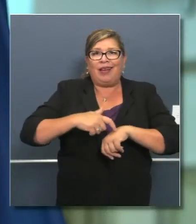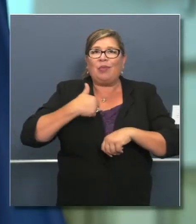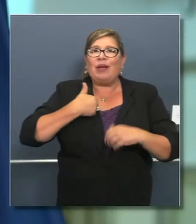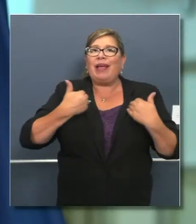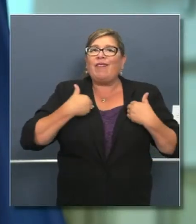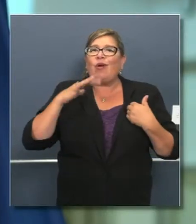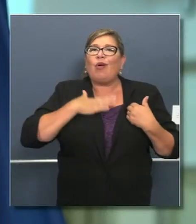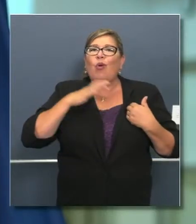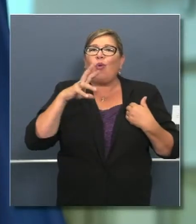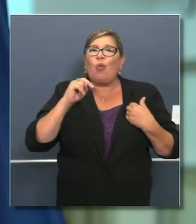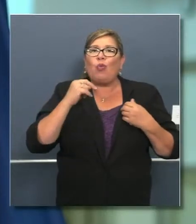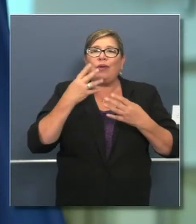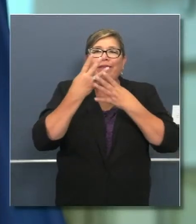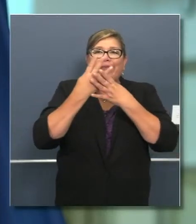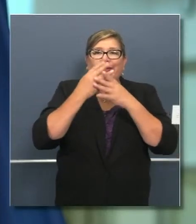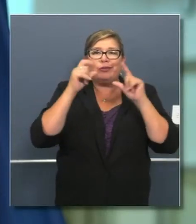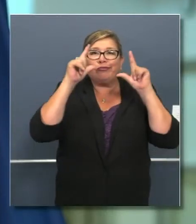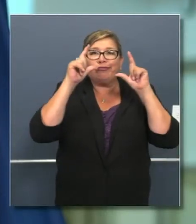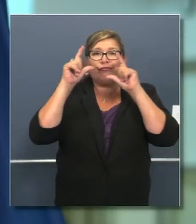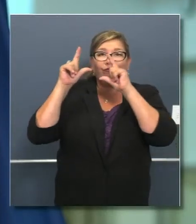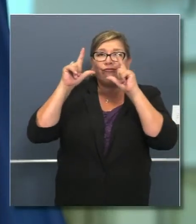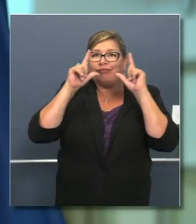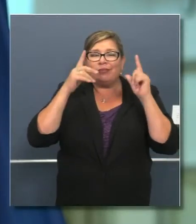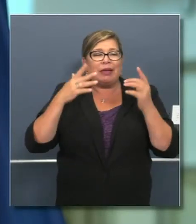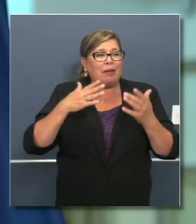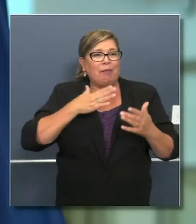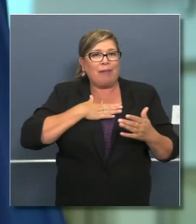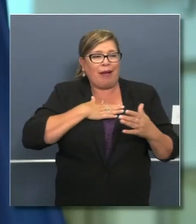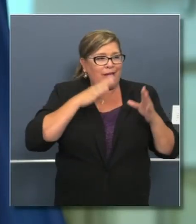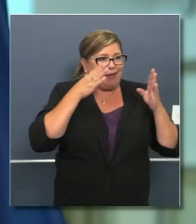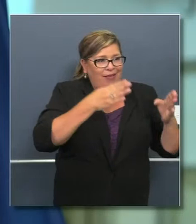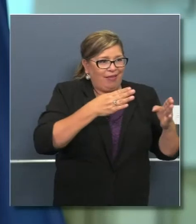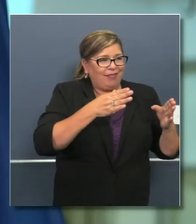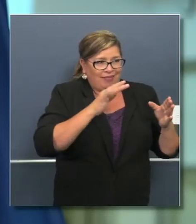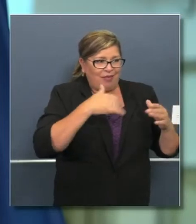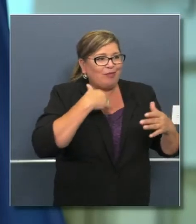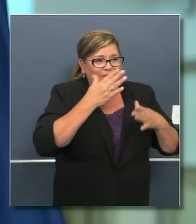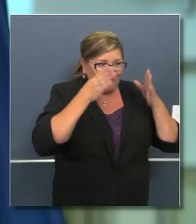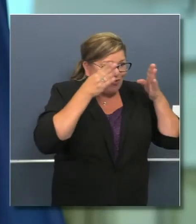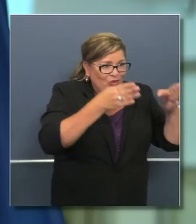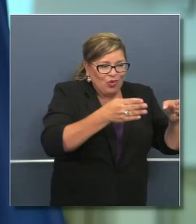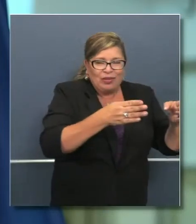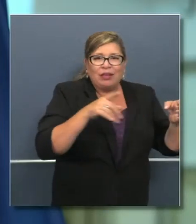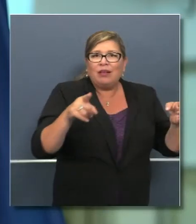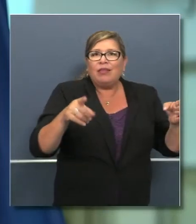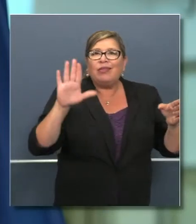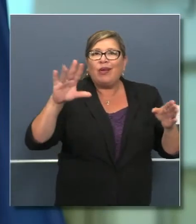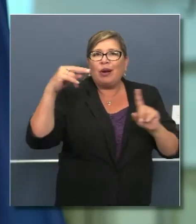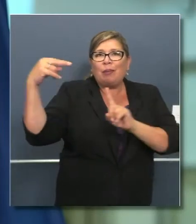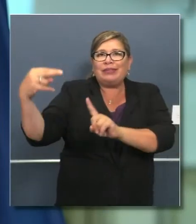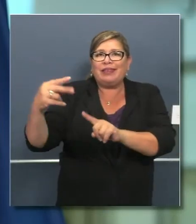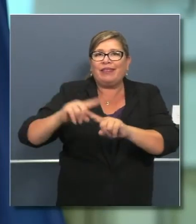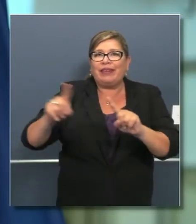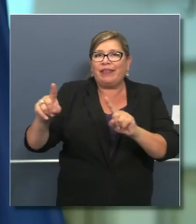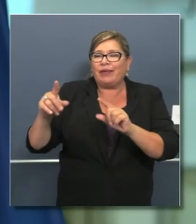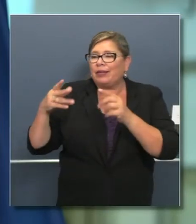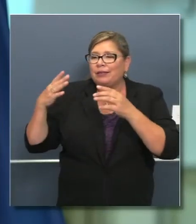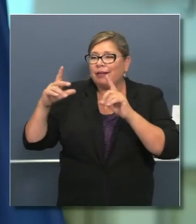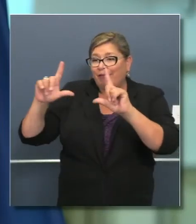is I don't trust me I live in a world where people have ample access and and are able to communicate